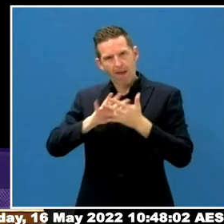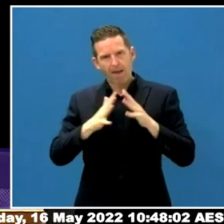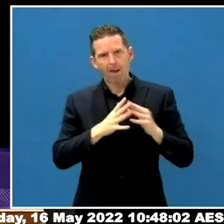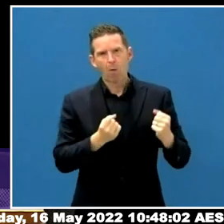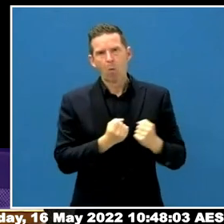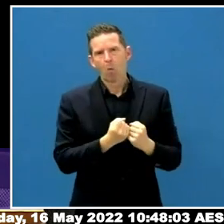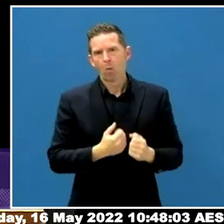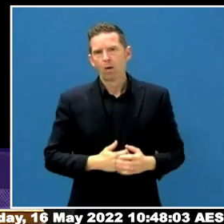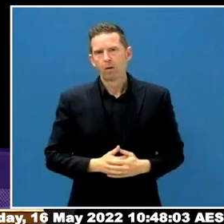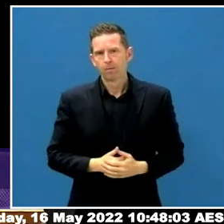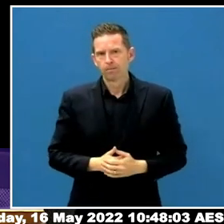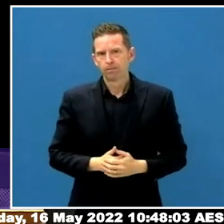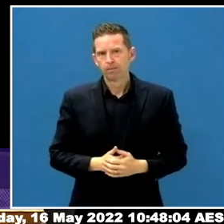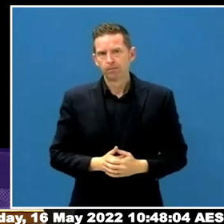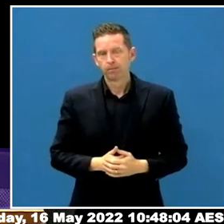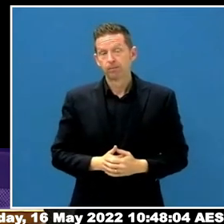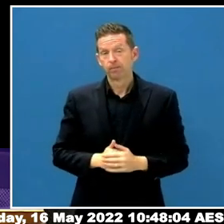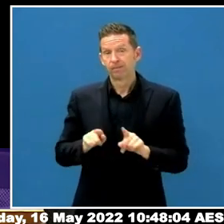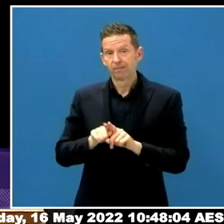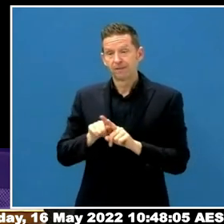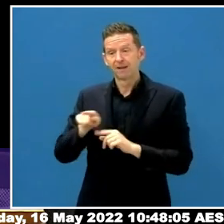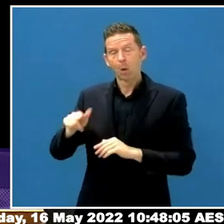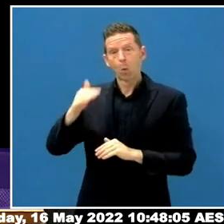Erynn will also tell you about the difficulties she experienced and observed